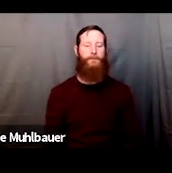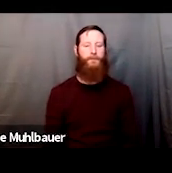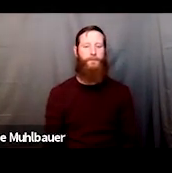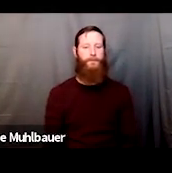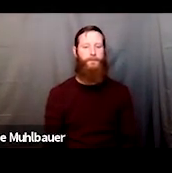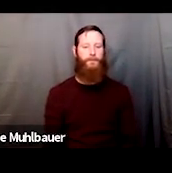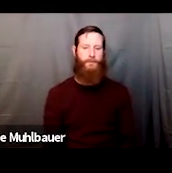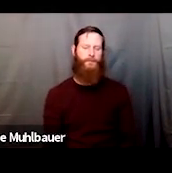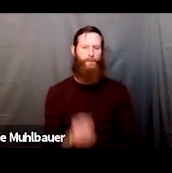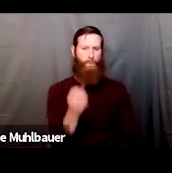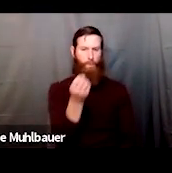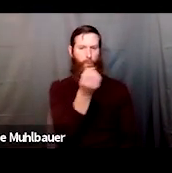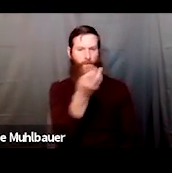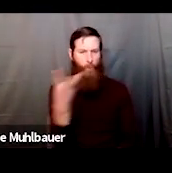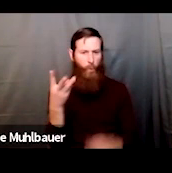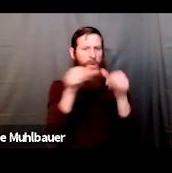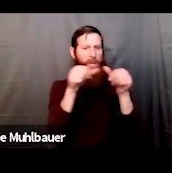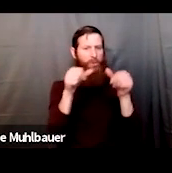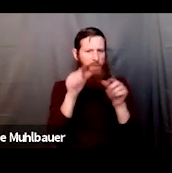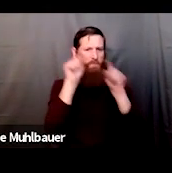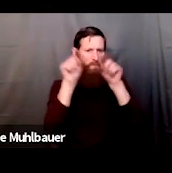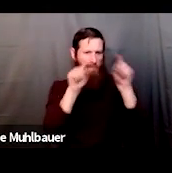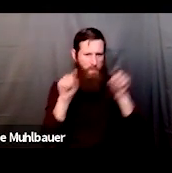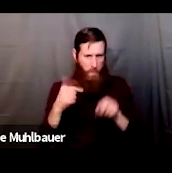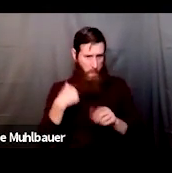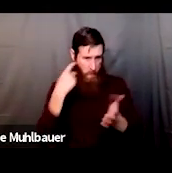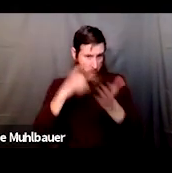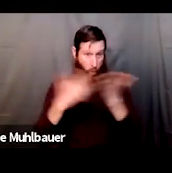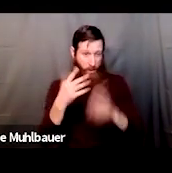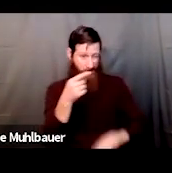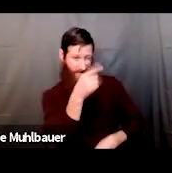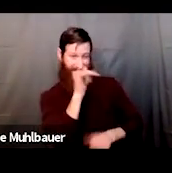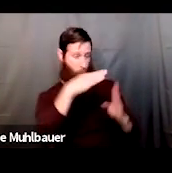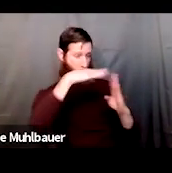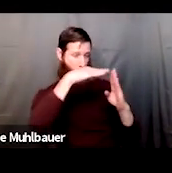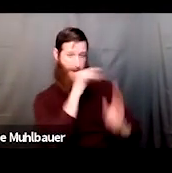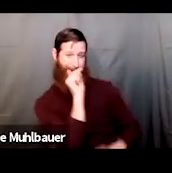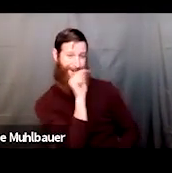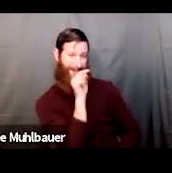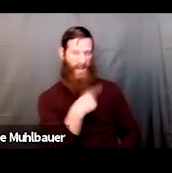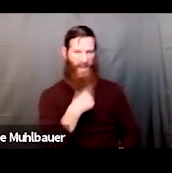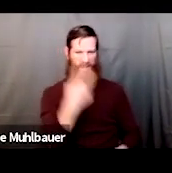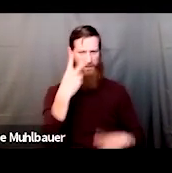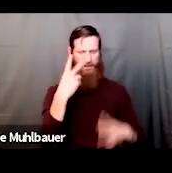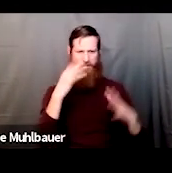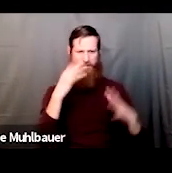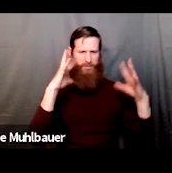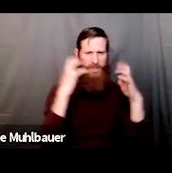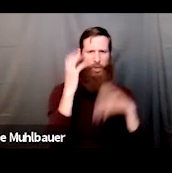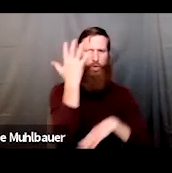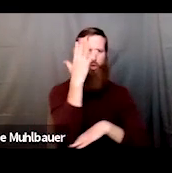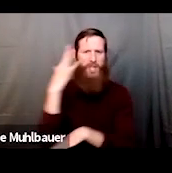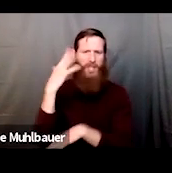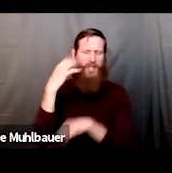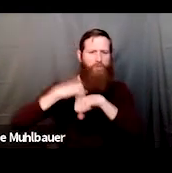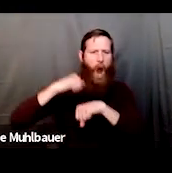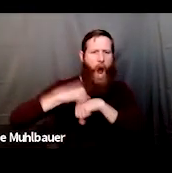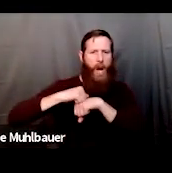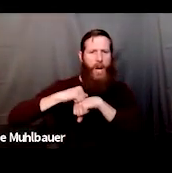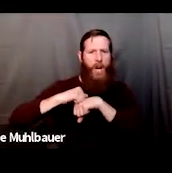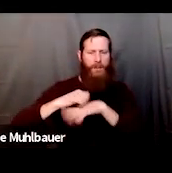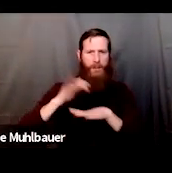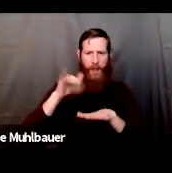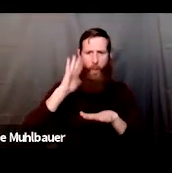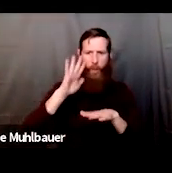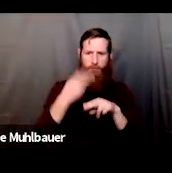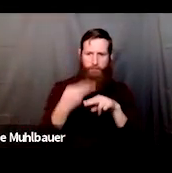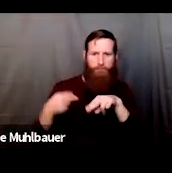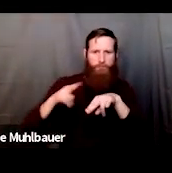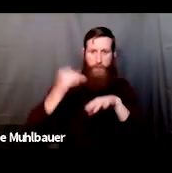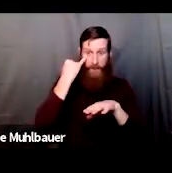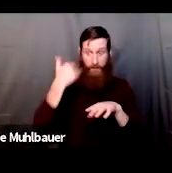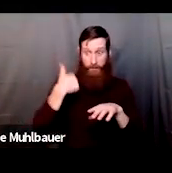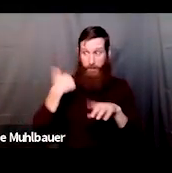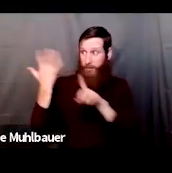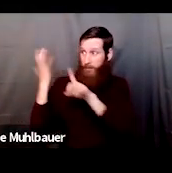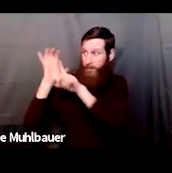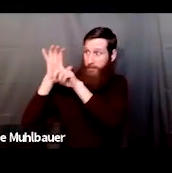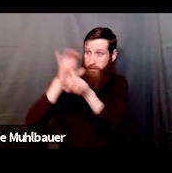A couple areas that stood out to me were over in this corner where I see dense trees and rocks which would increase the chance of my getting hurt if there were an avalanche in that area